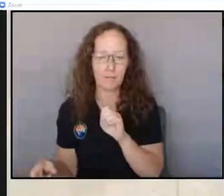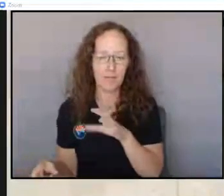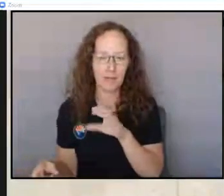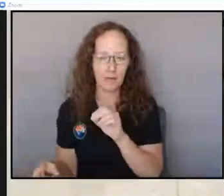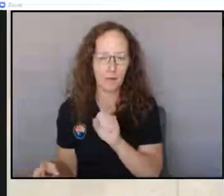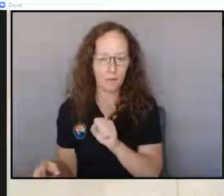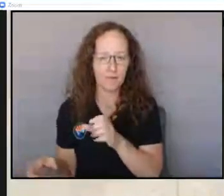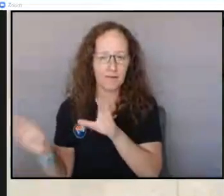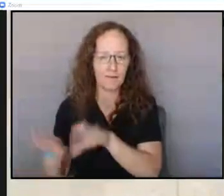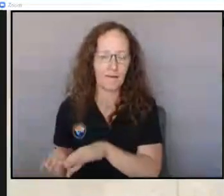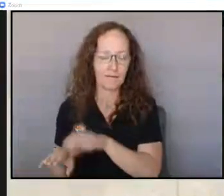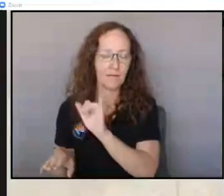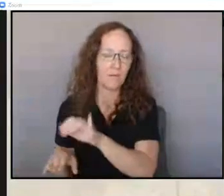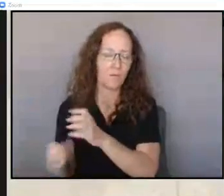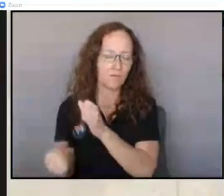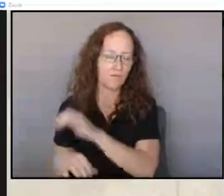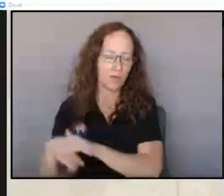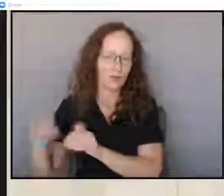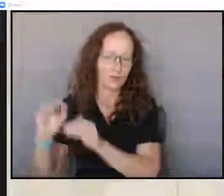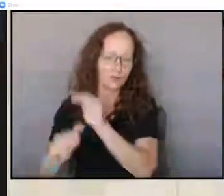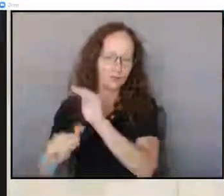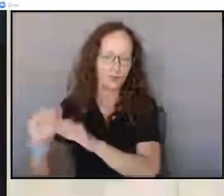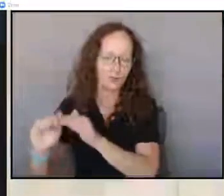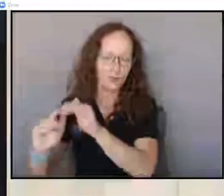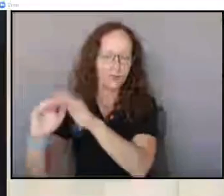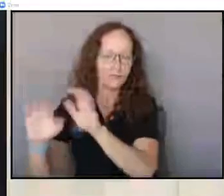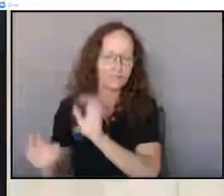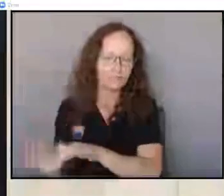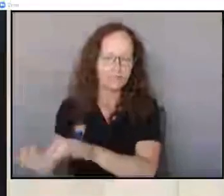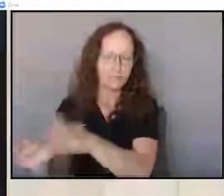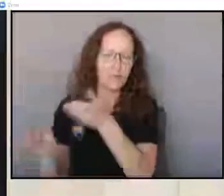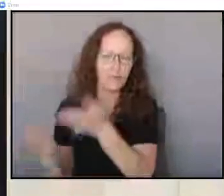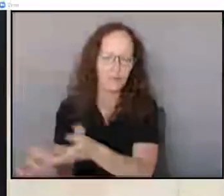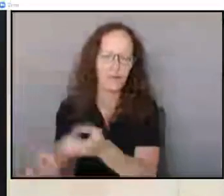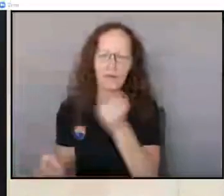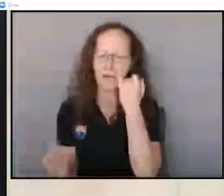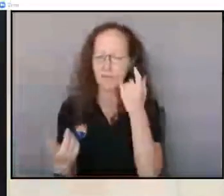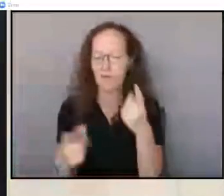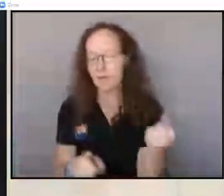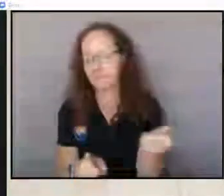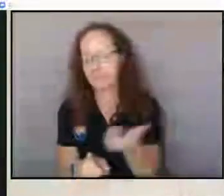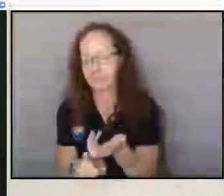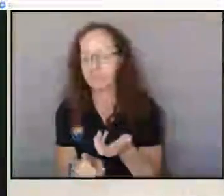WE GOT A FAIRLY LARGE GROUP NOW, UP IN ALL THE COMMUNITIES ALONG THE PECOS CORRIDOR.